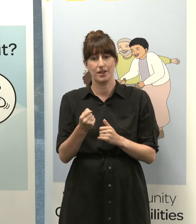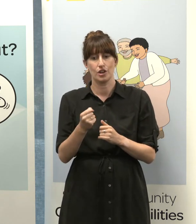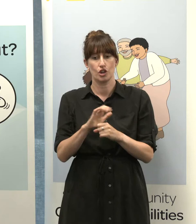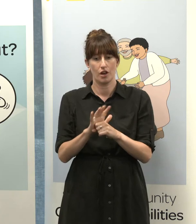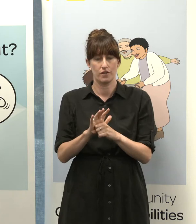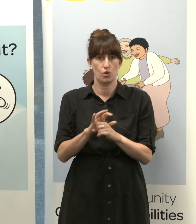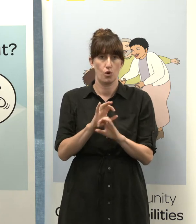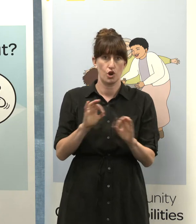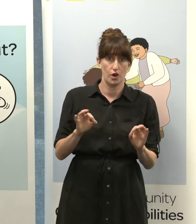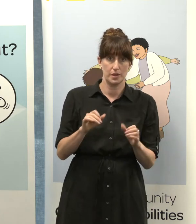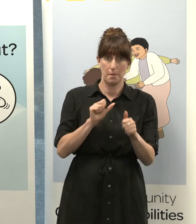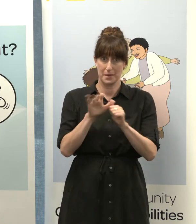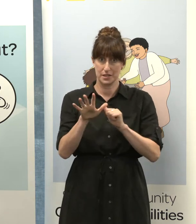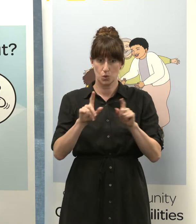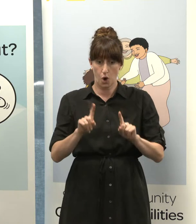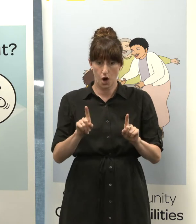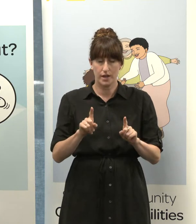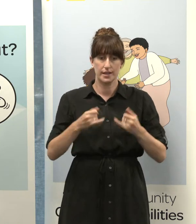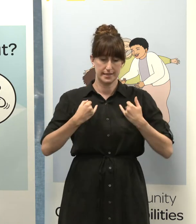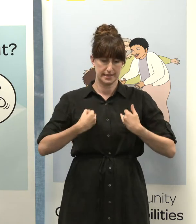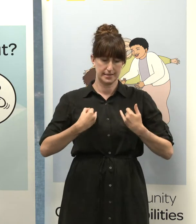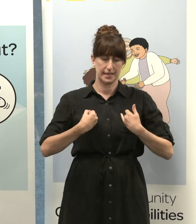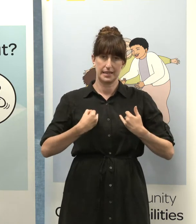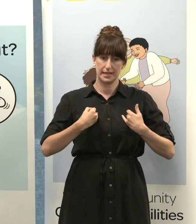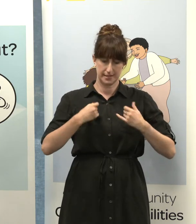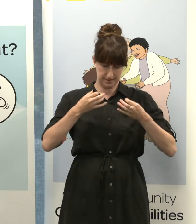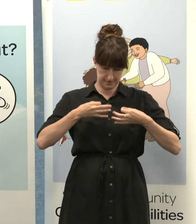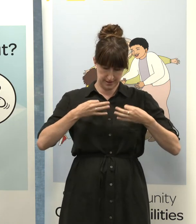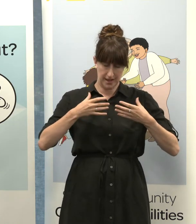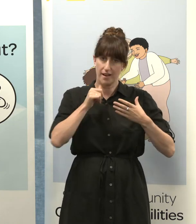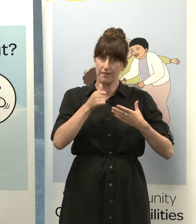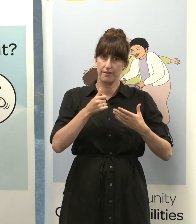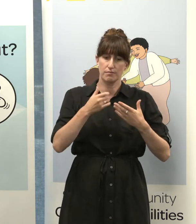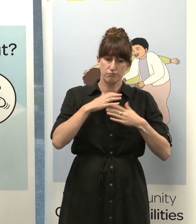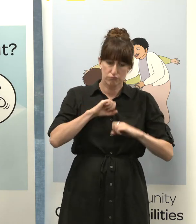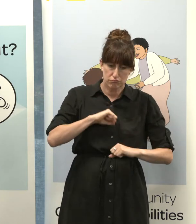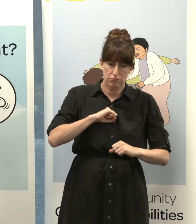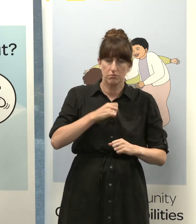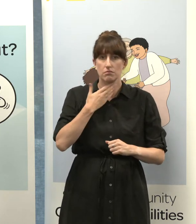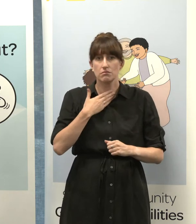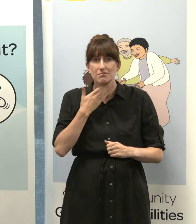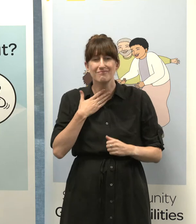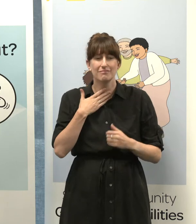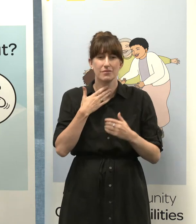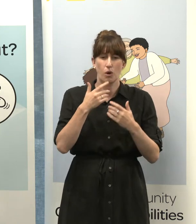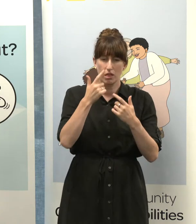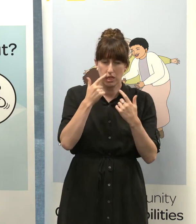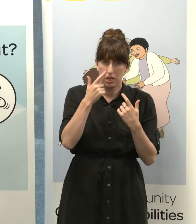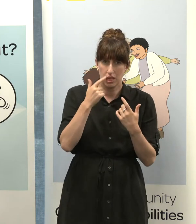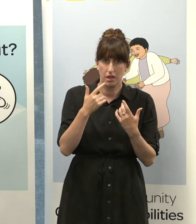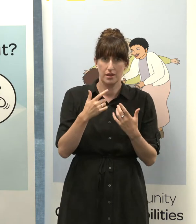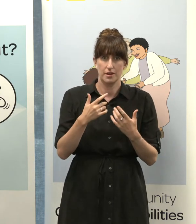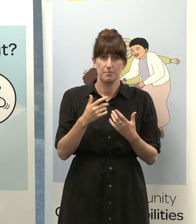And a test per se is not a good indicator of whether someone is infectious or not. The best discriminator is